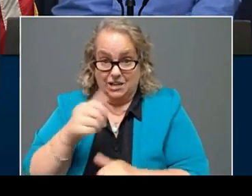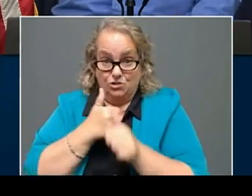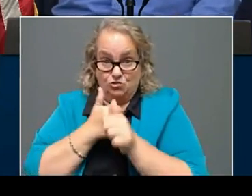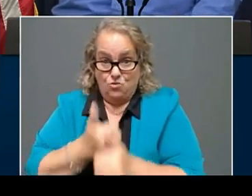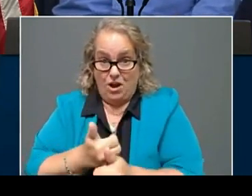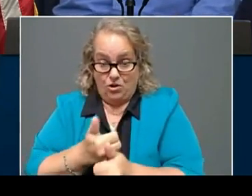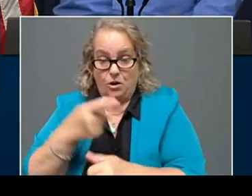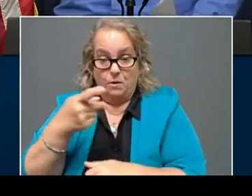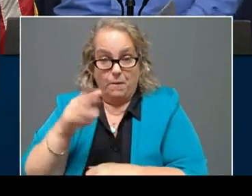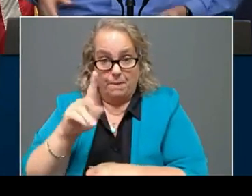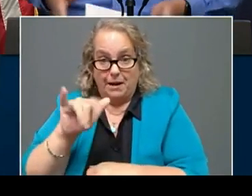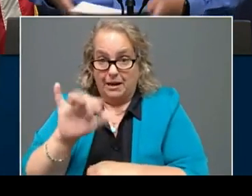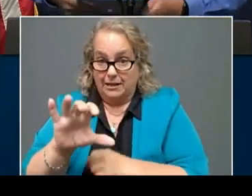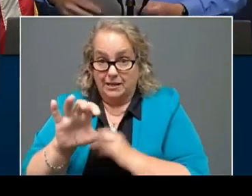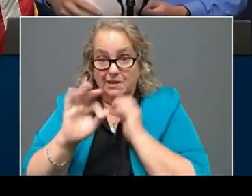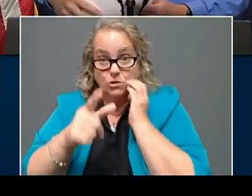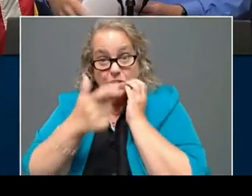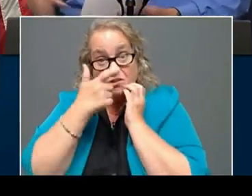encourage you to look at that. There's a wealth of information.